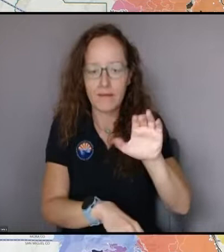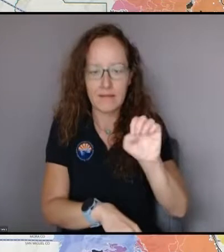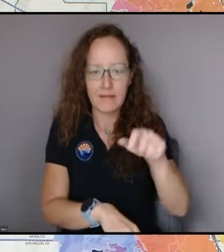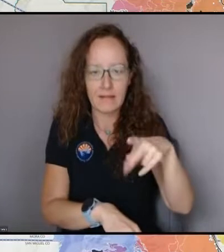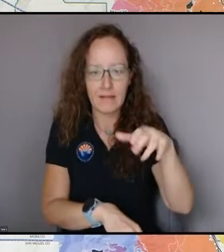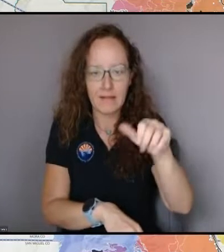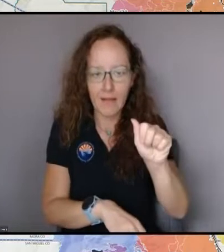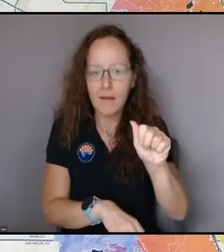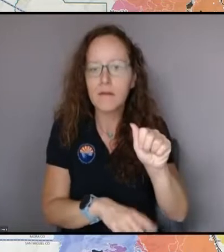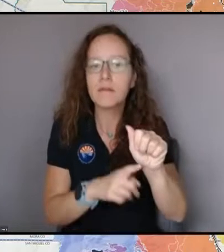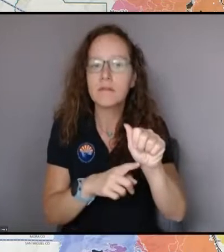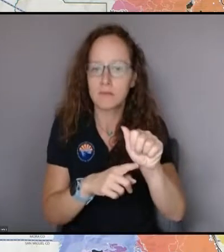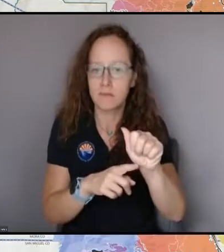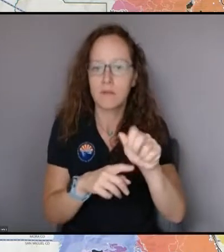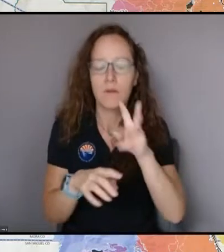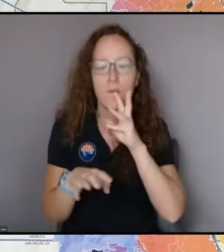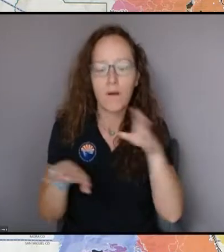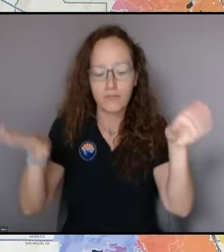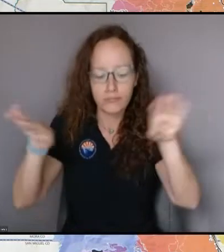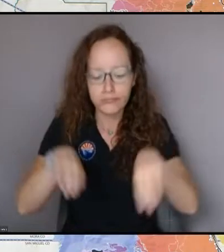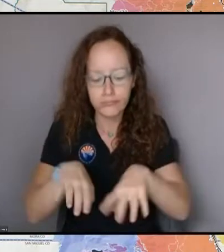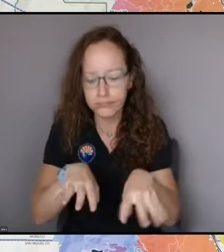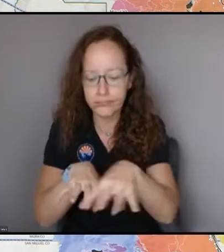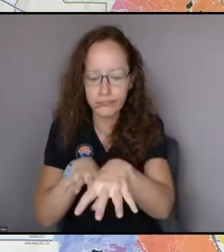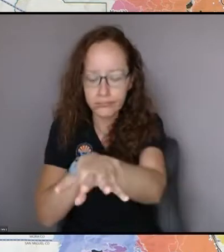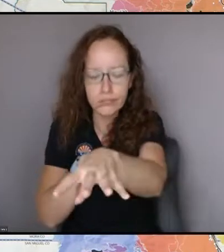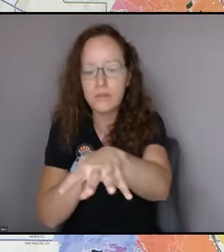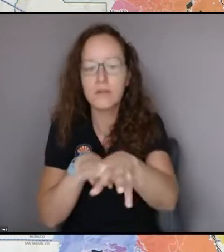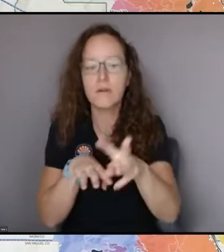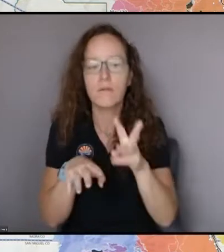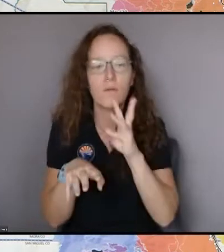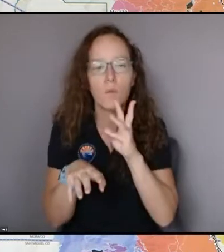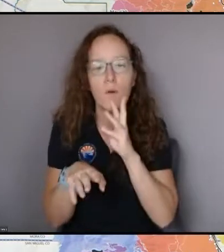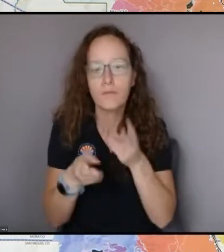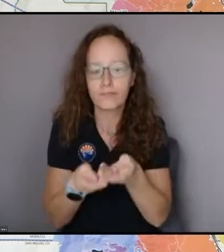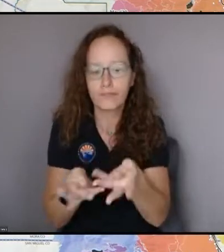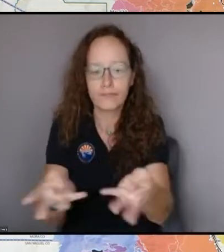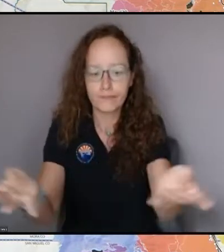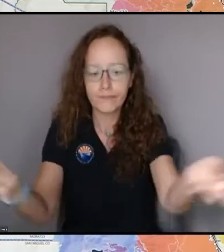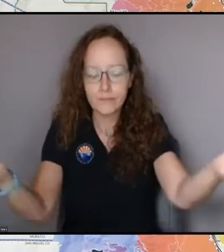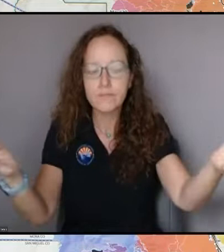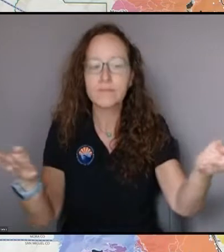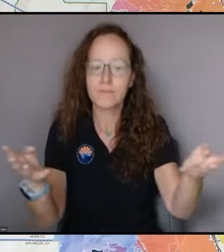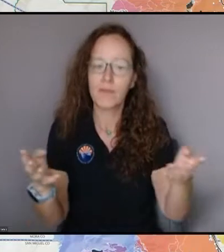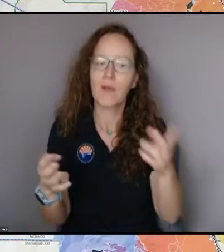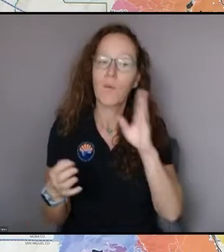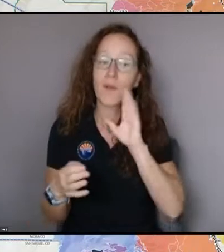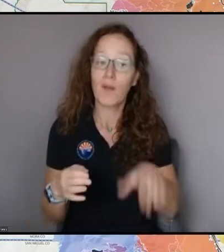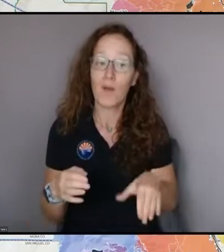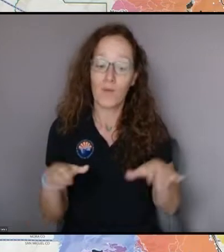Mexico is owned. When we use water,